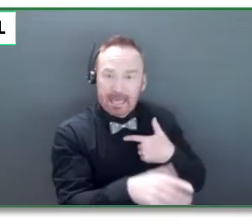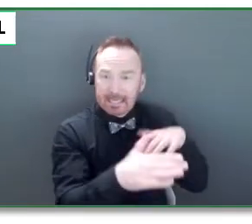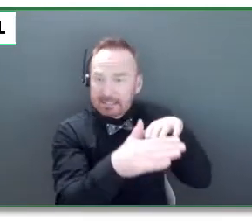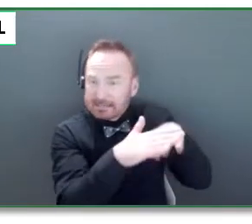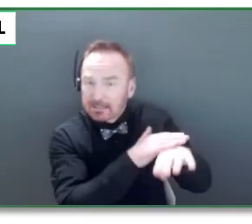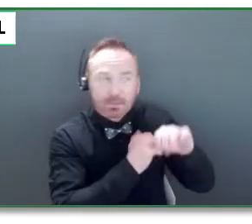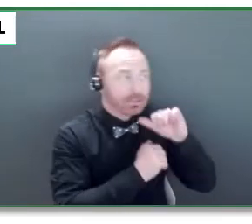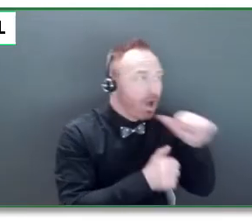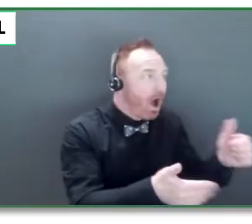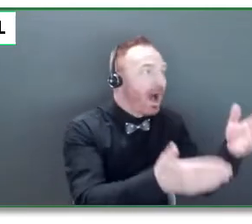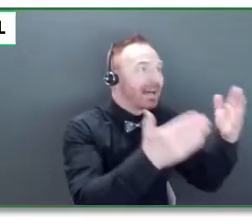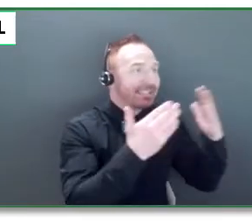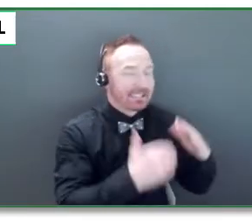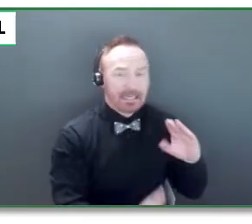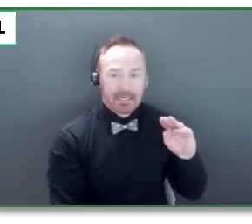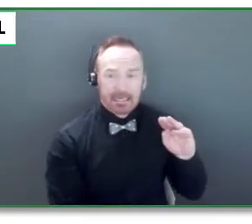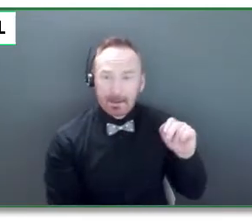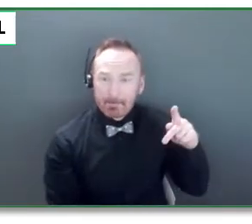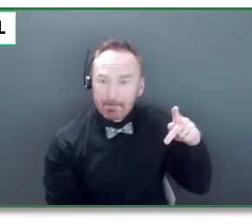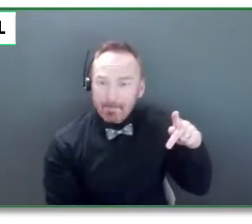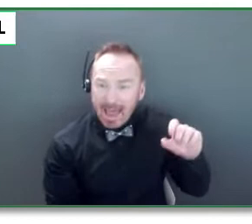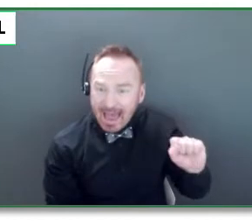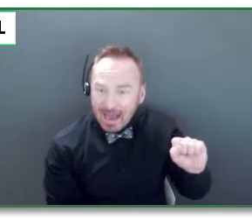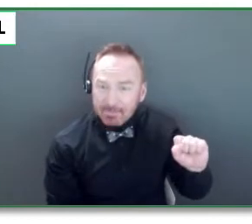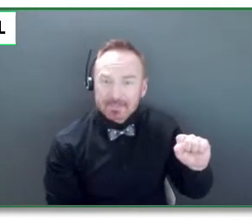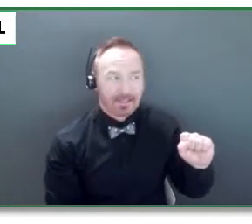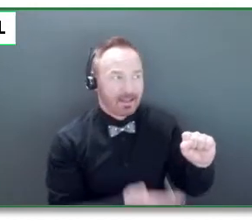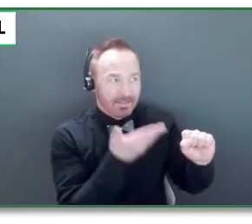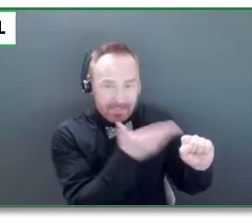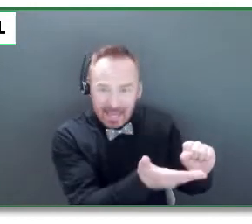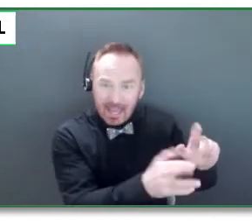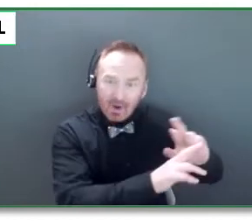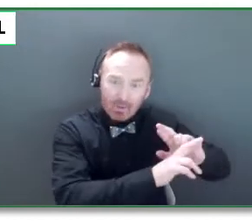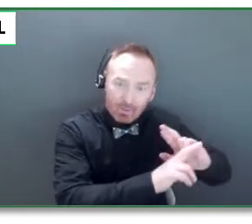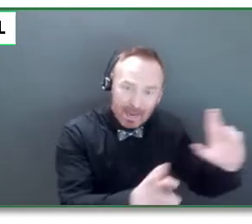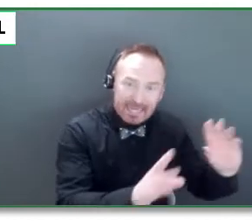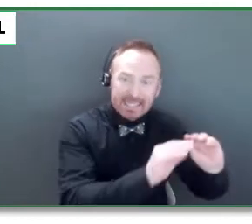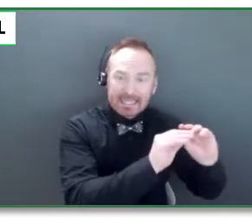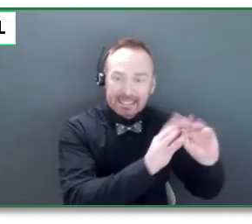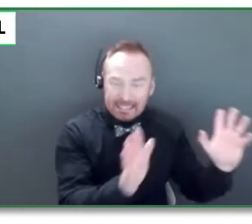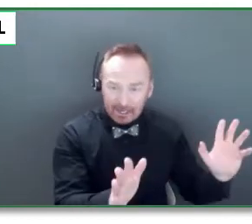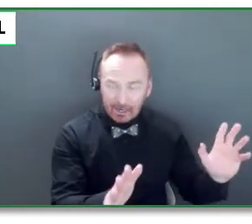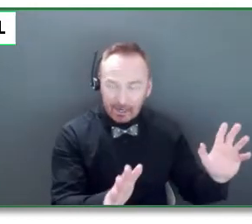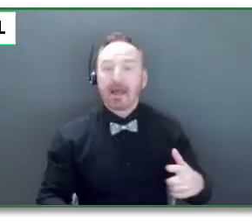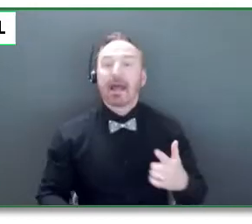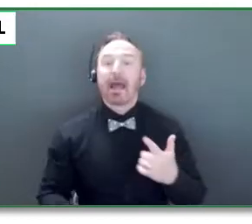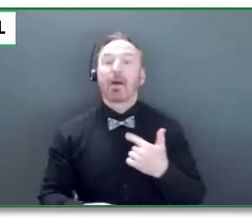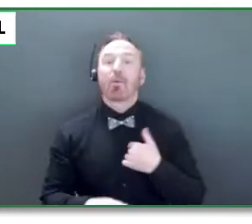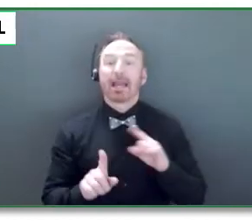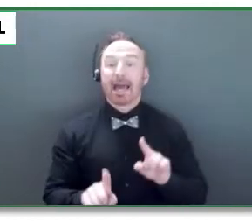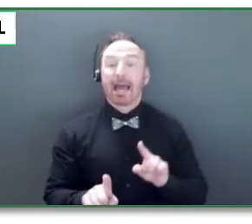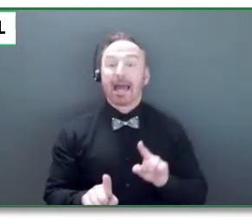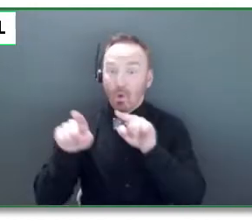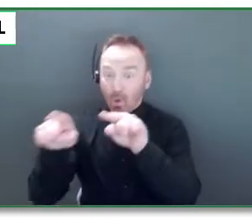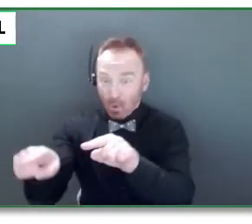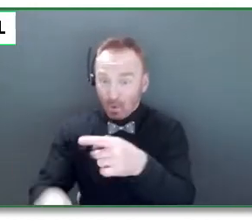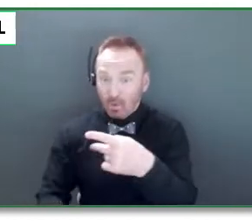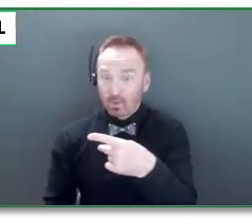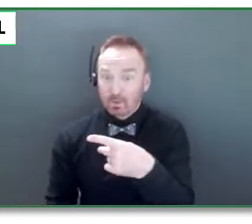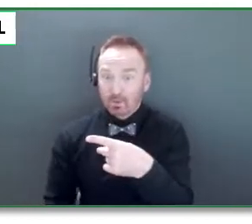and once you get to the park is key. And training staff is something that we keep